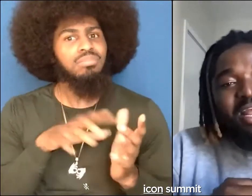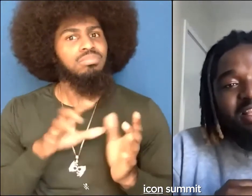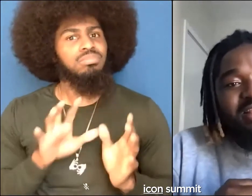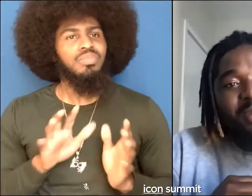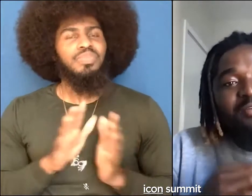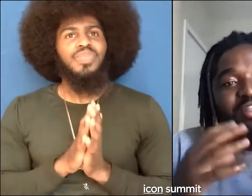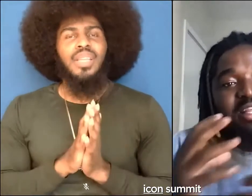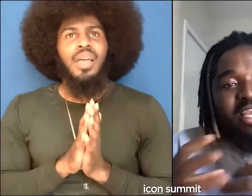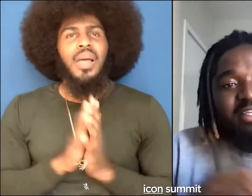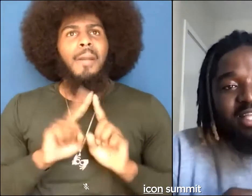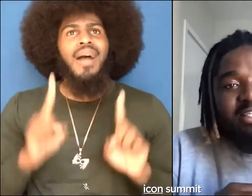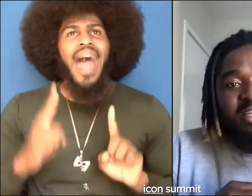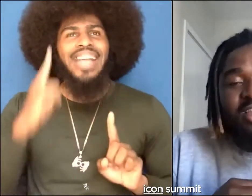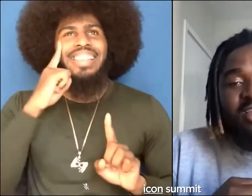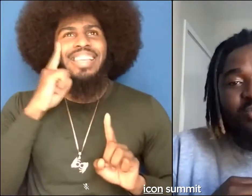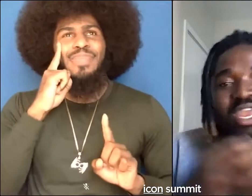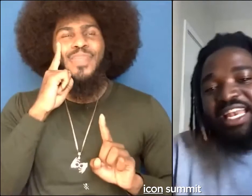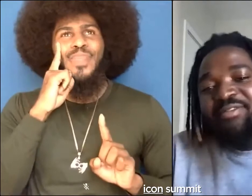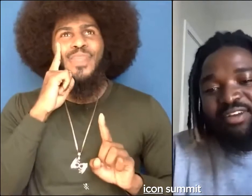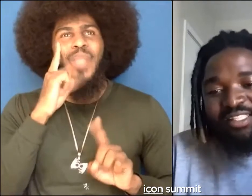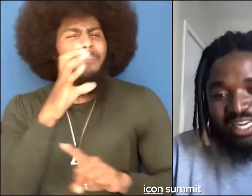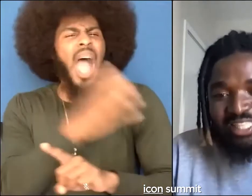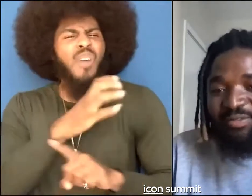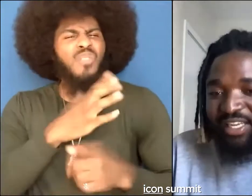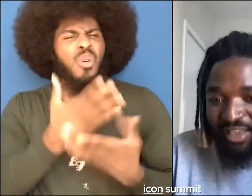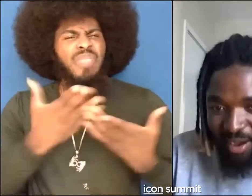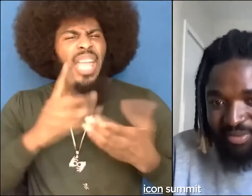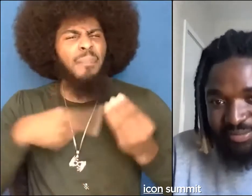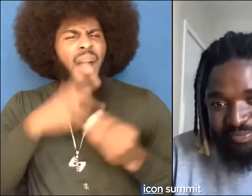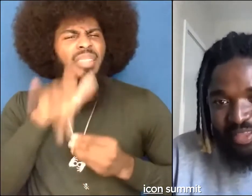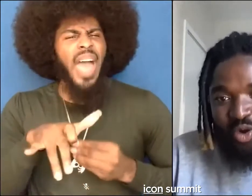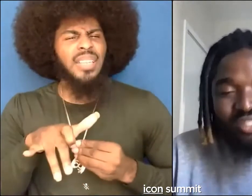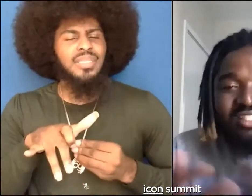But I think the powerful thing there is that we can never selectively numb, which is the